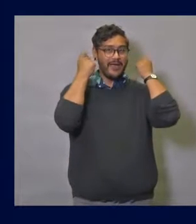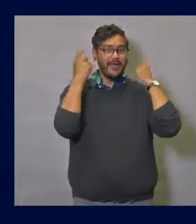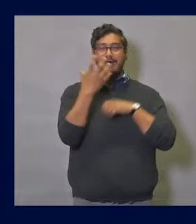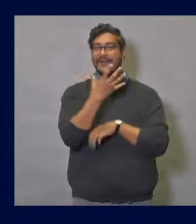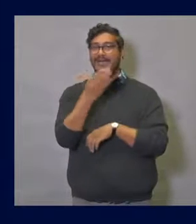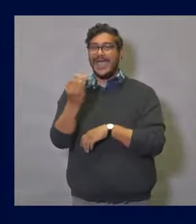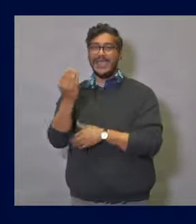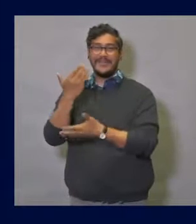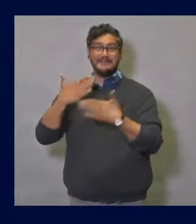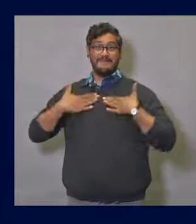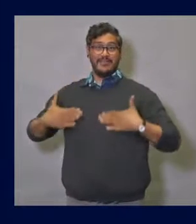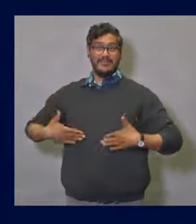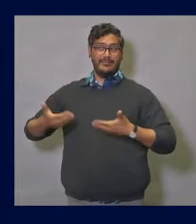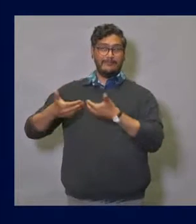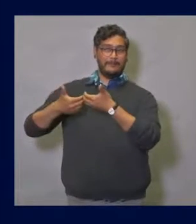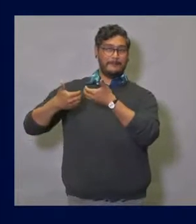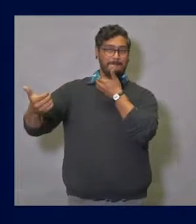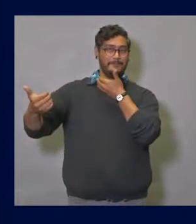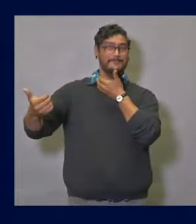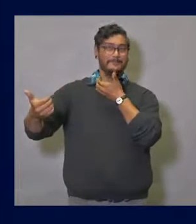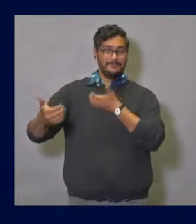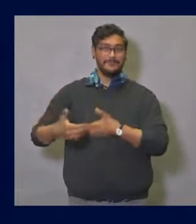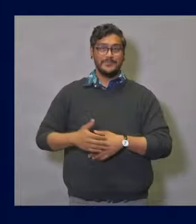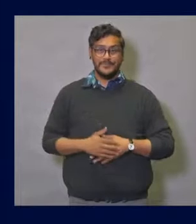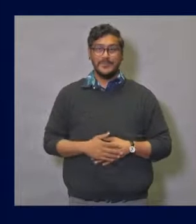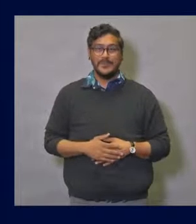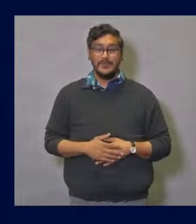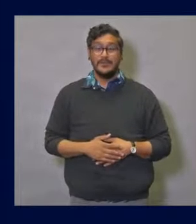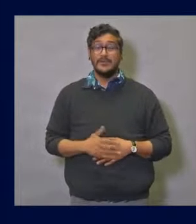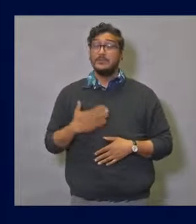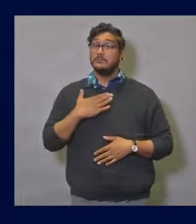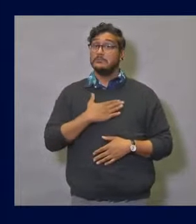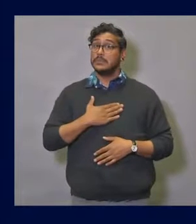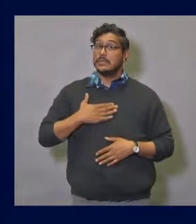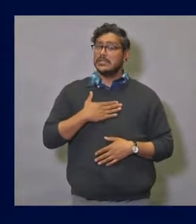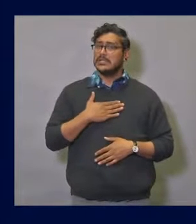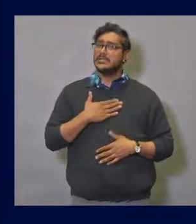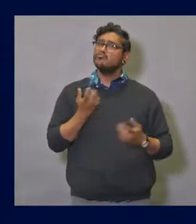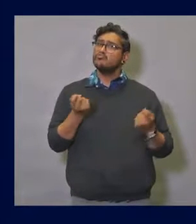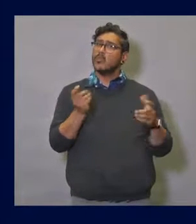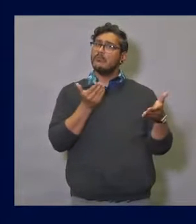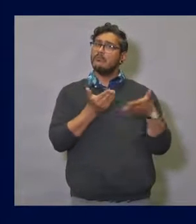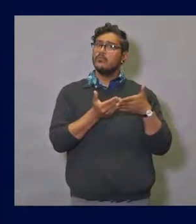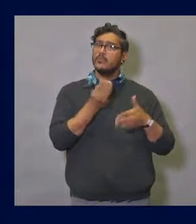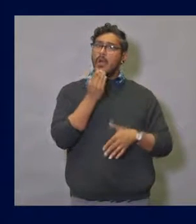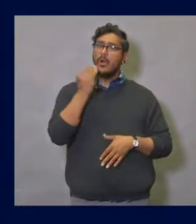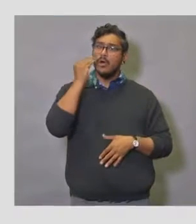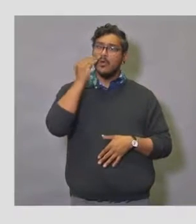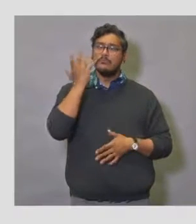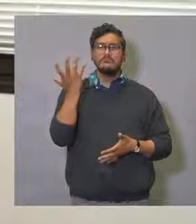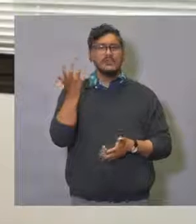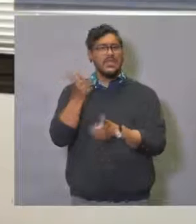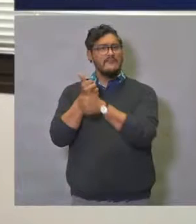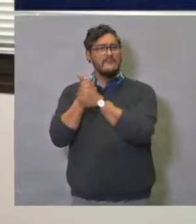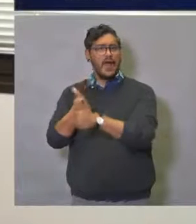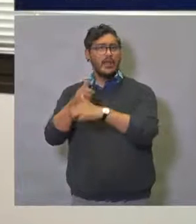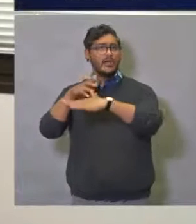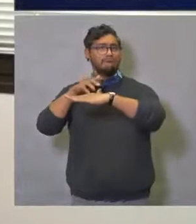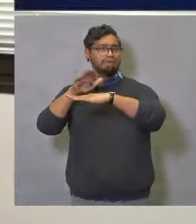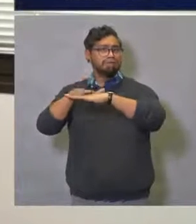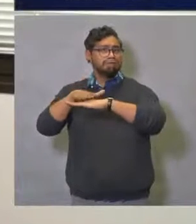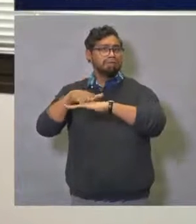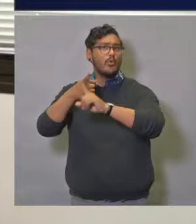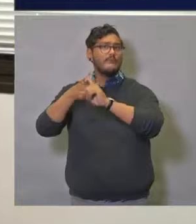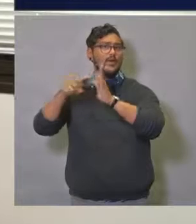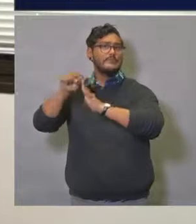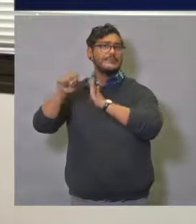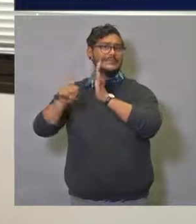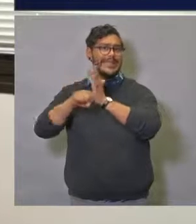TODO LO QUE TIENE PARA OFRECER